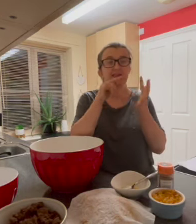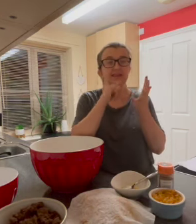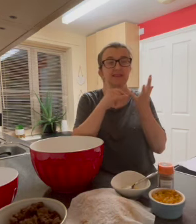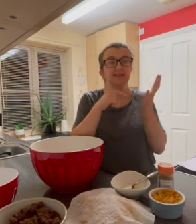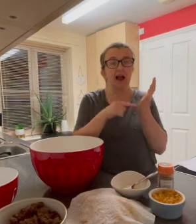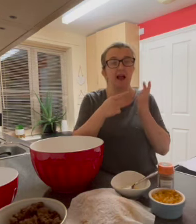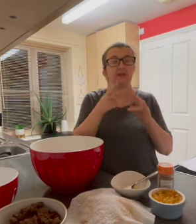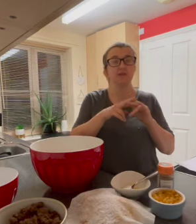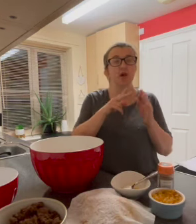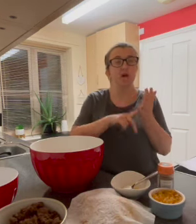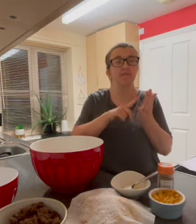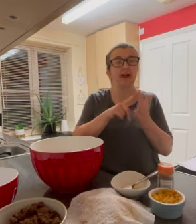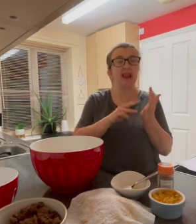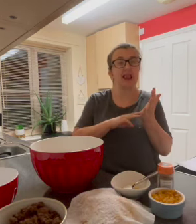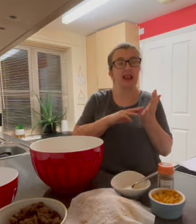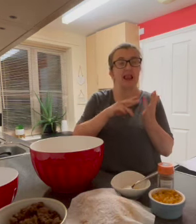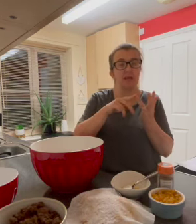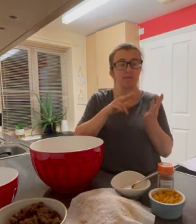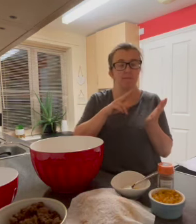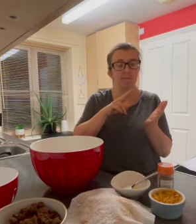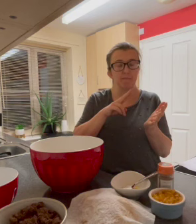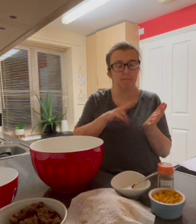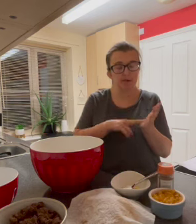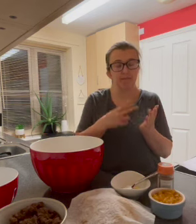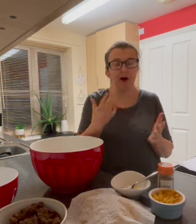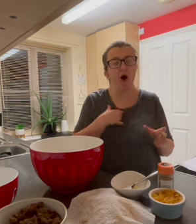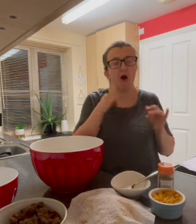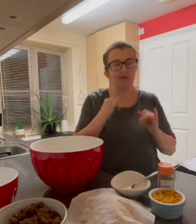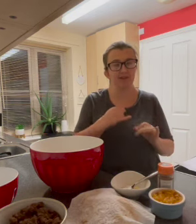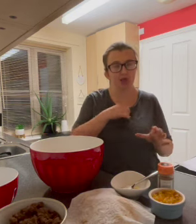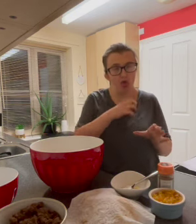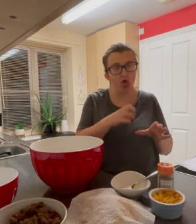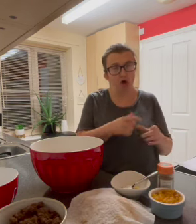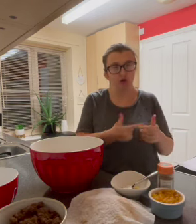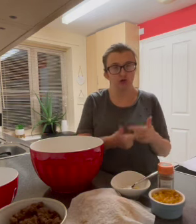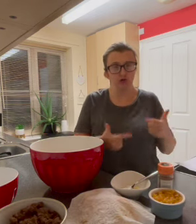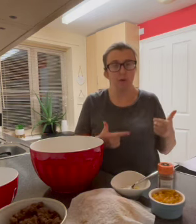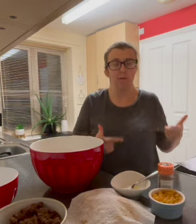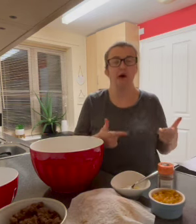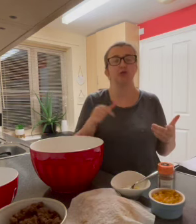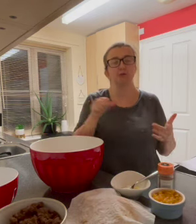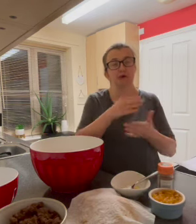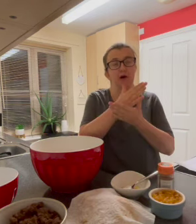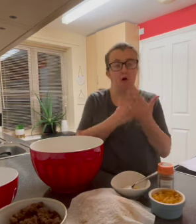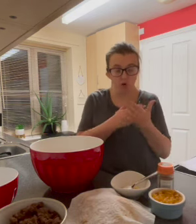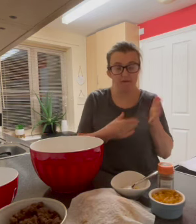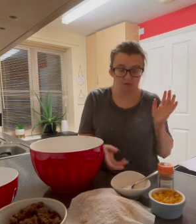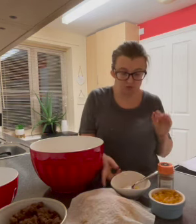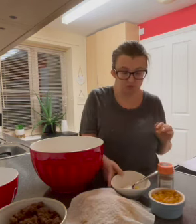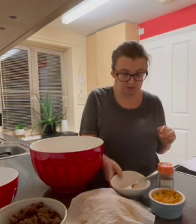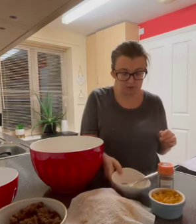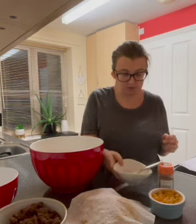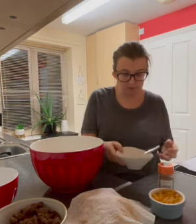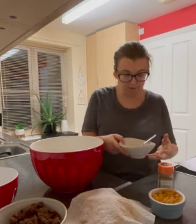1/2 Lemon Zest, but unfortunately I grated too much Zest, so going to use half of it.